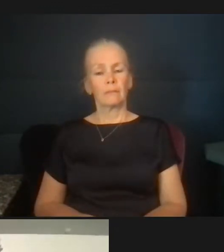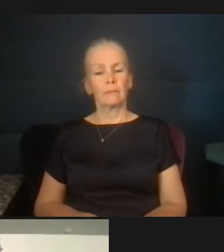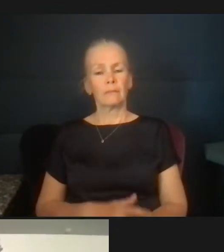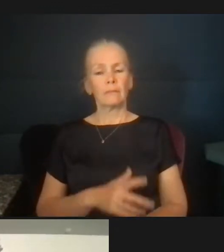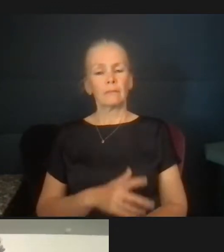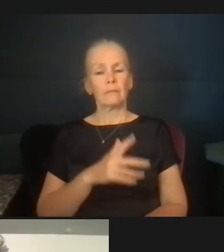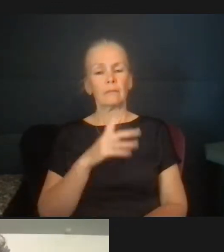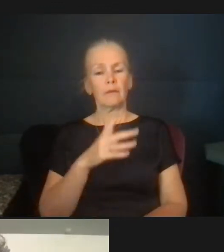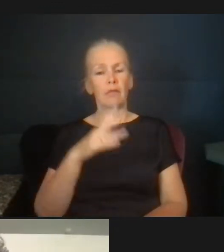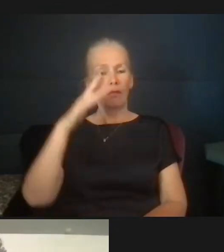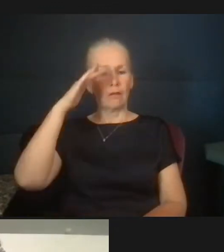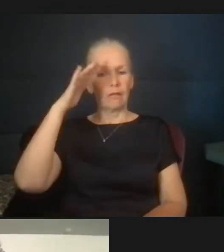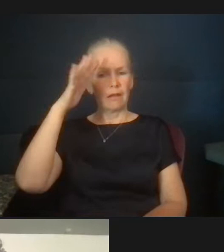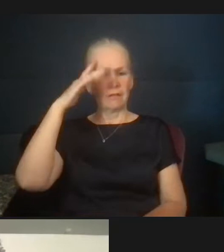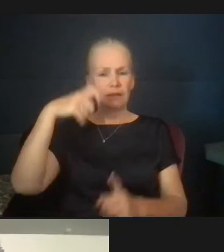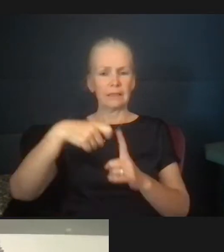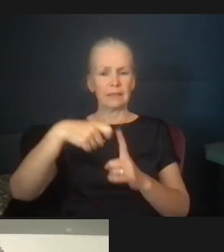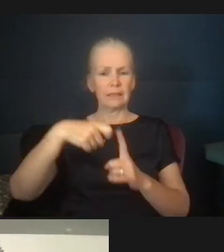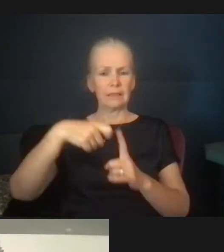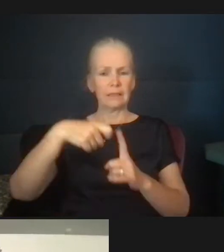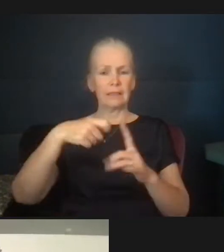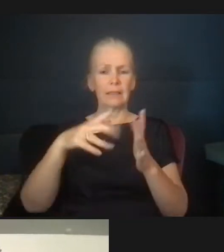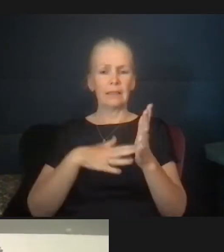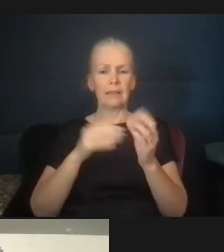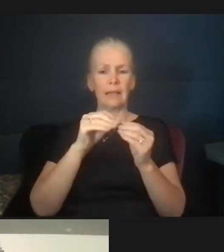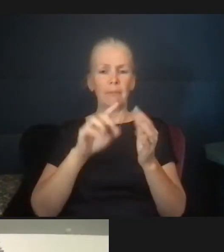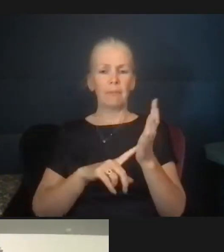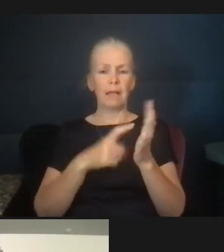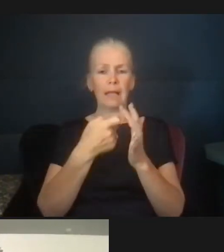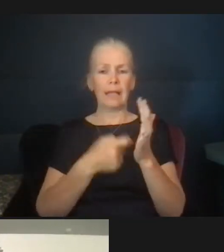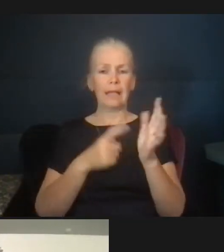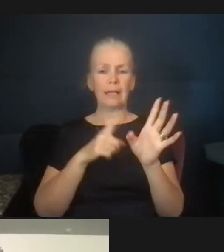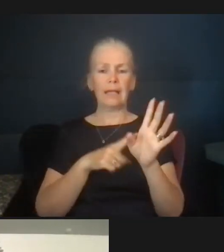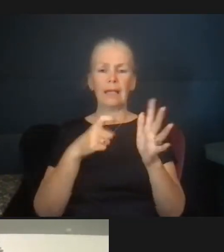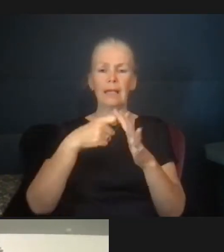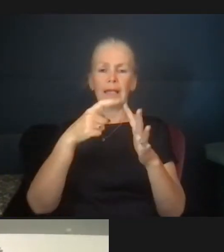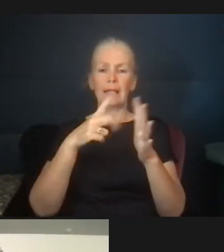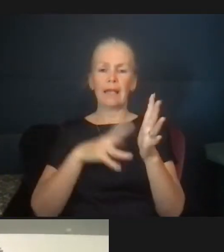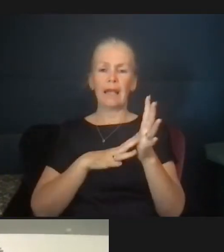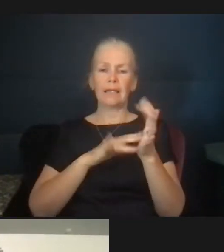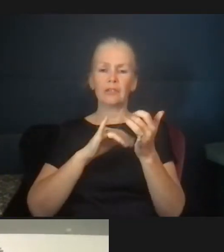the theorist Kimberly Crenshaw, who many of us might be familiar with, she introduced the term